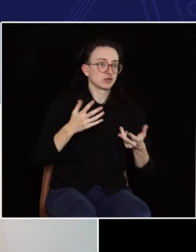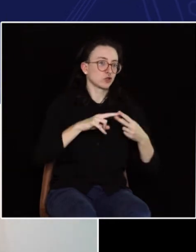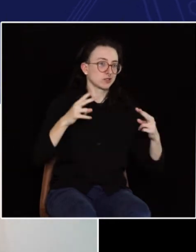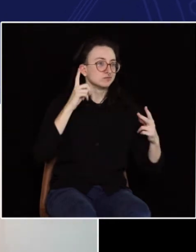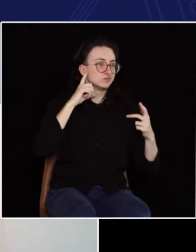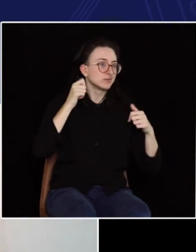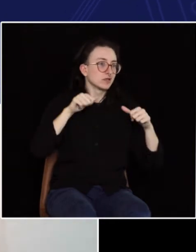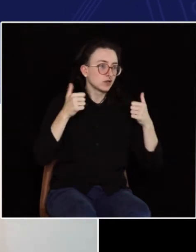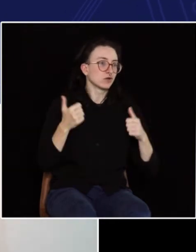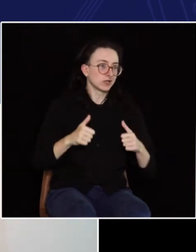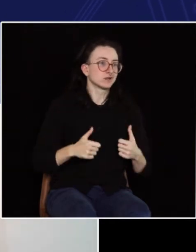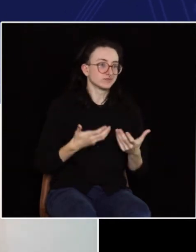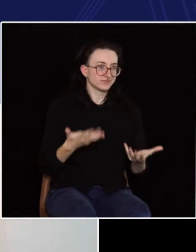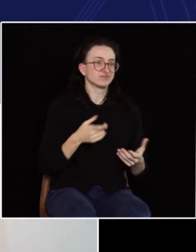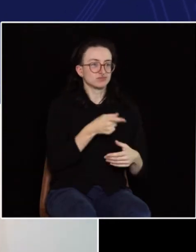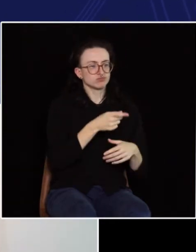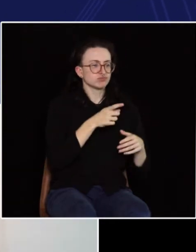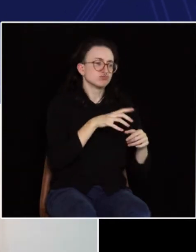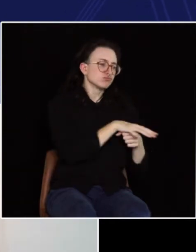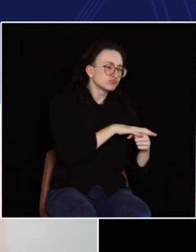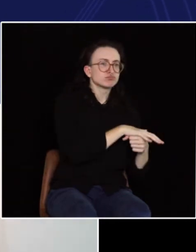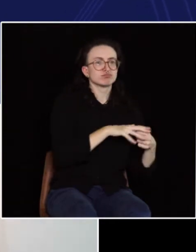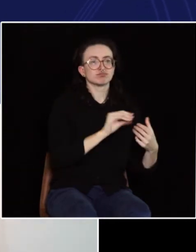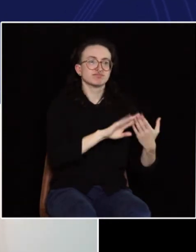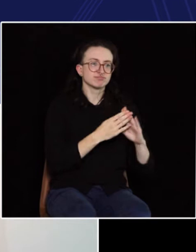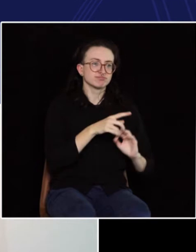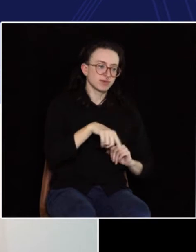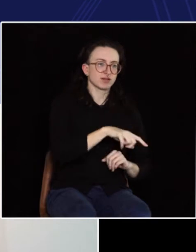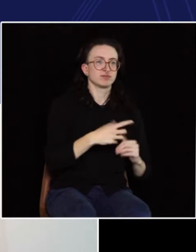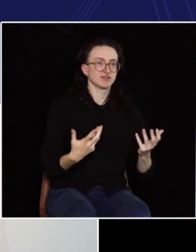hereditary hearing loss populations and communities.